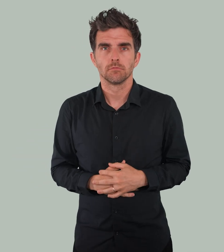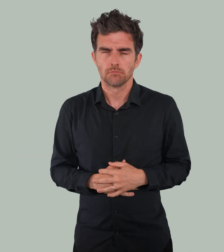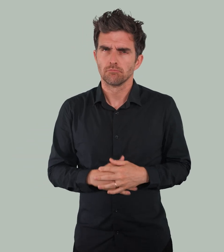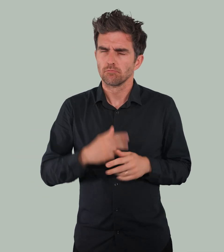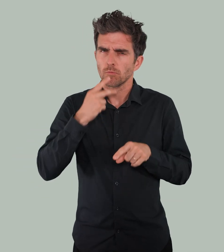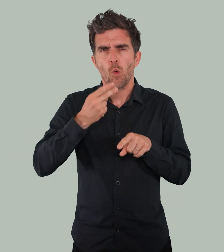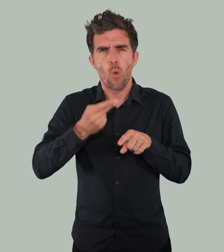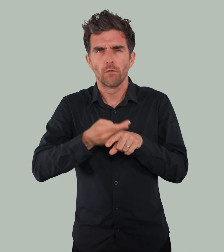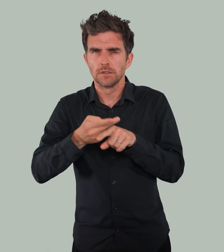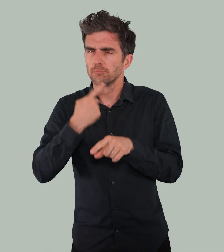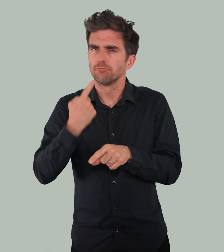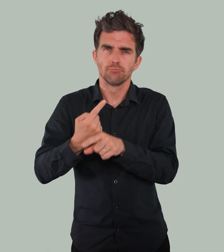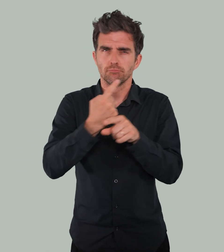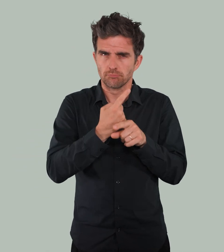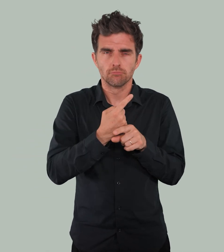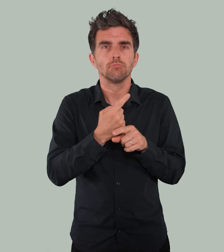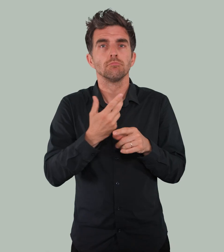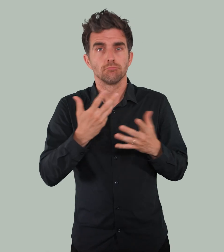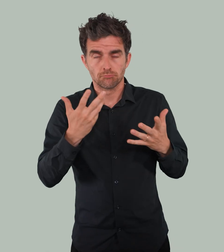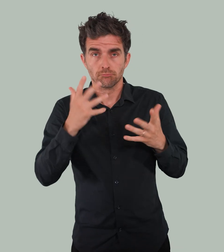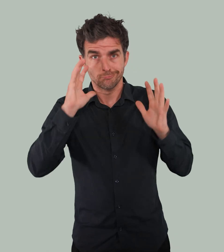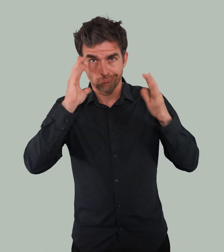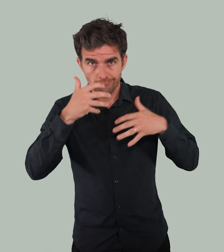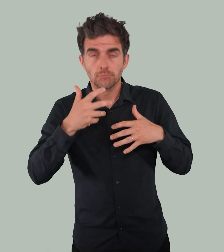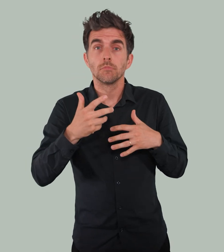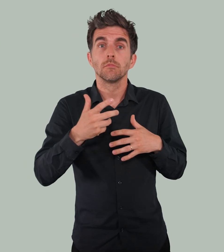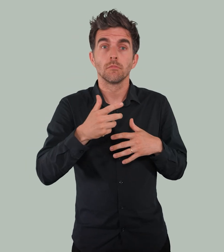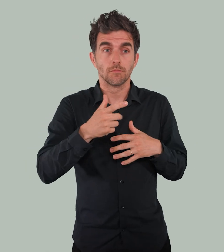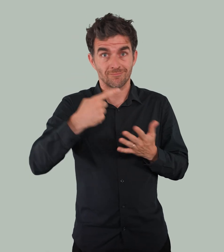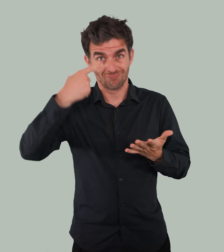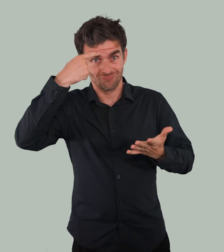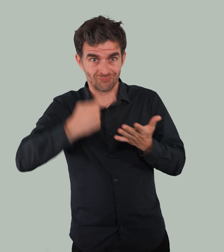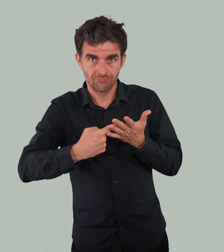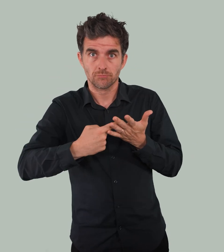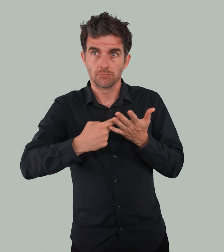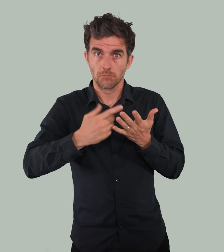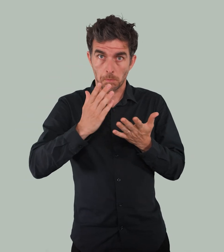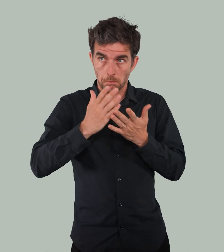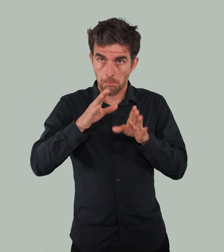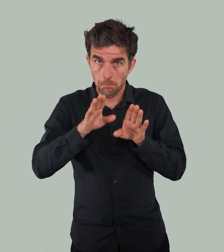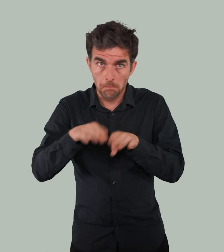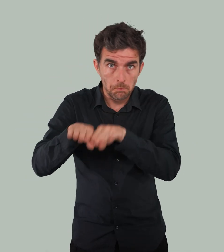These are often described alongside concerns about consistency in